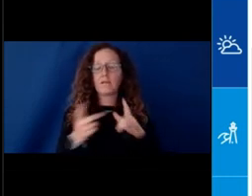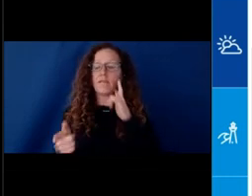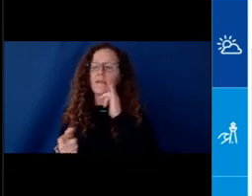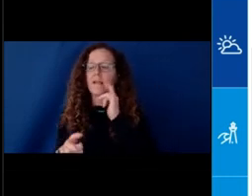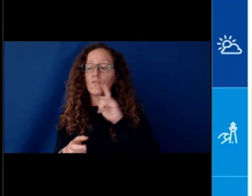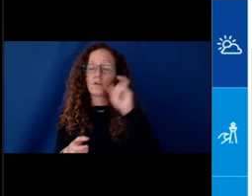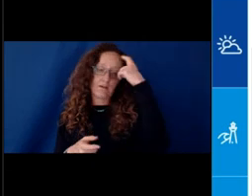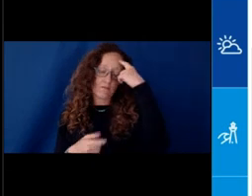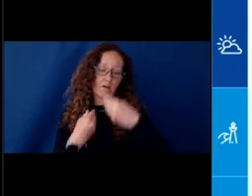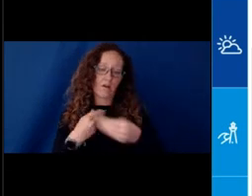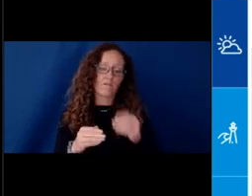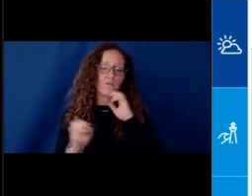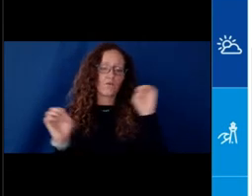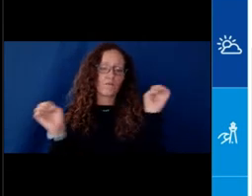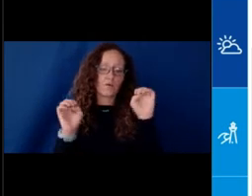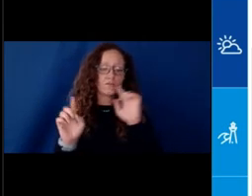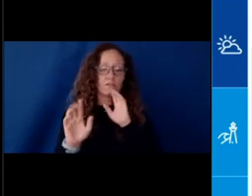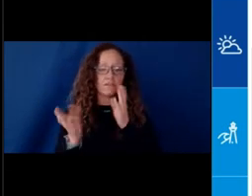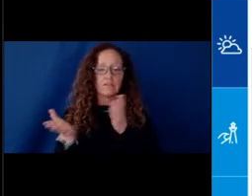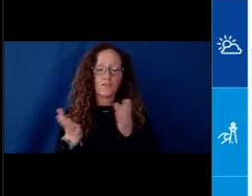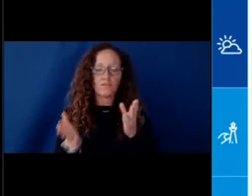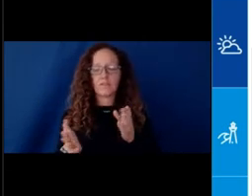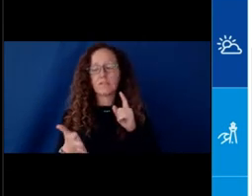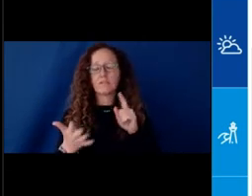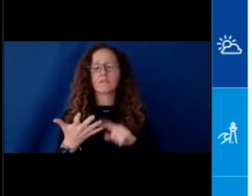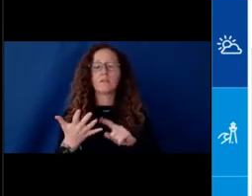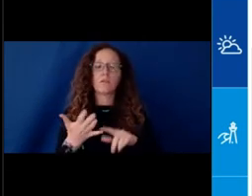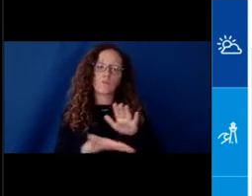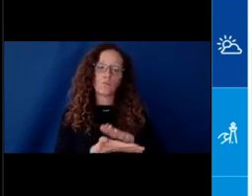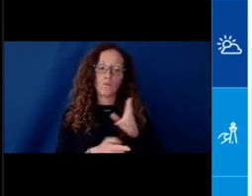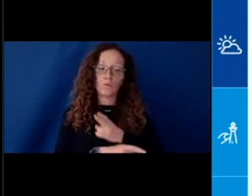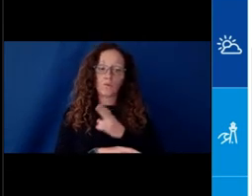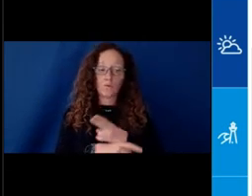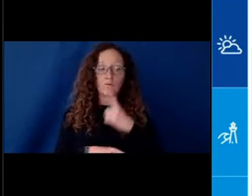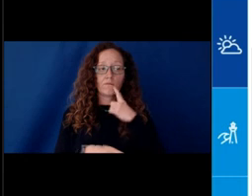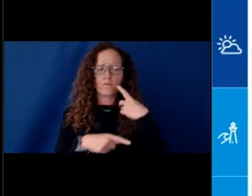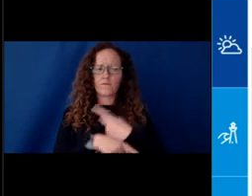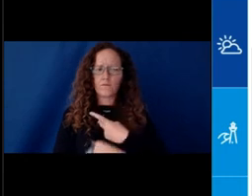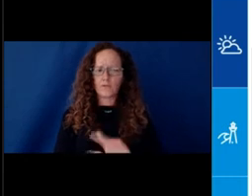using it to inform their decisions on outdoor activities. The simple color number system,